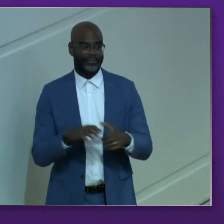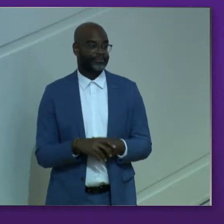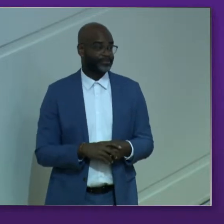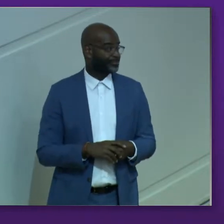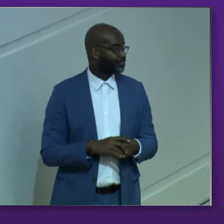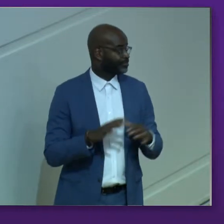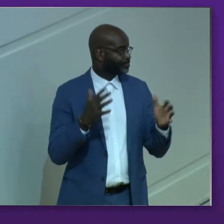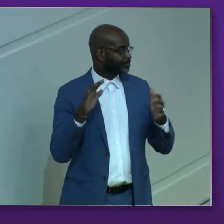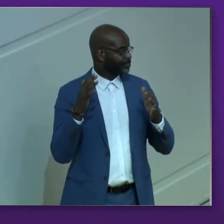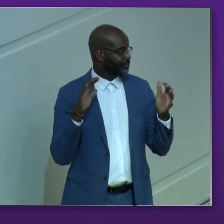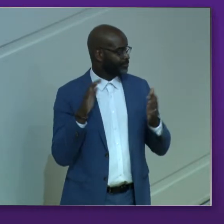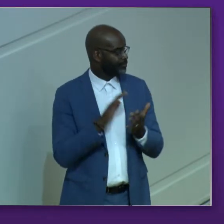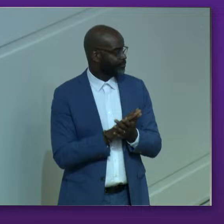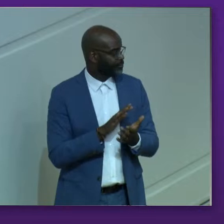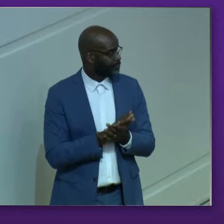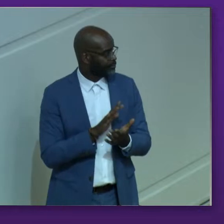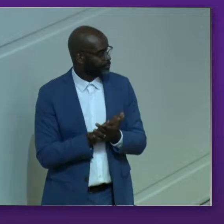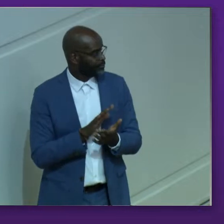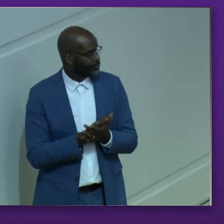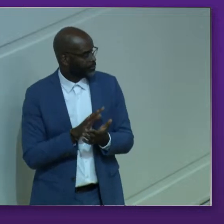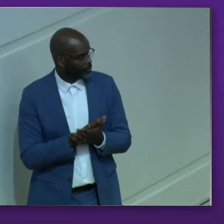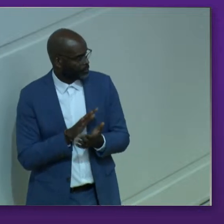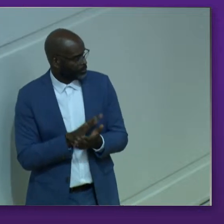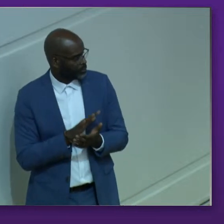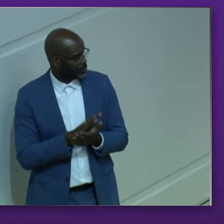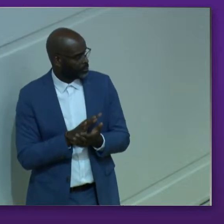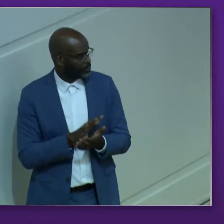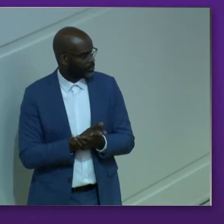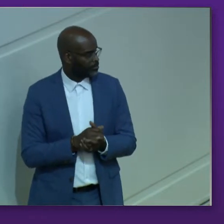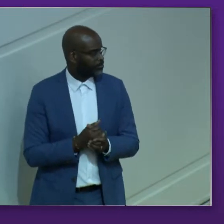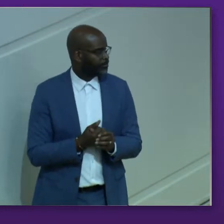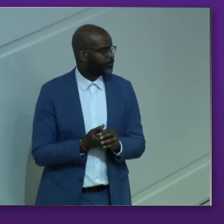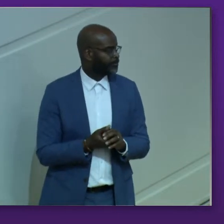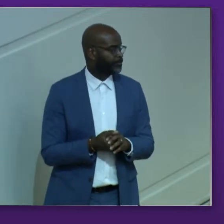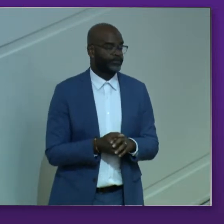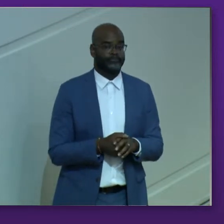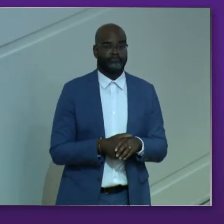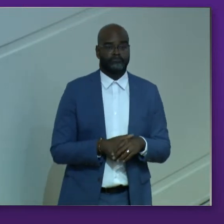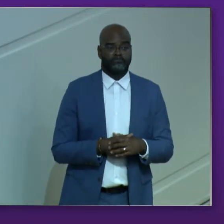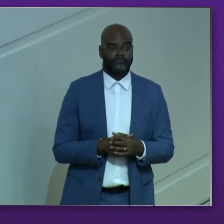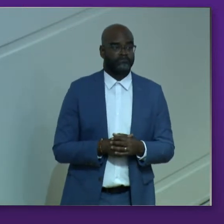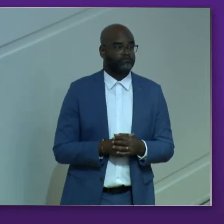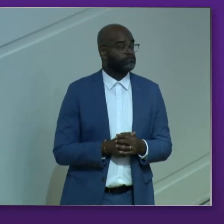COMMITTEE SERVING AS A COMMITTEE CULTURE SUPPORTIVE BDC STEM SUMMER PROGRAMS AND